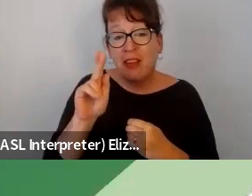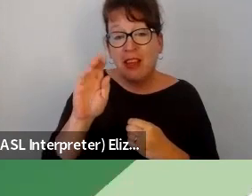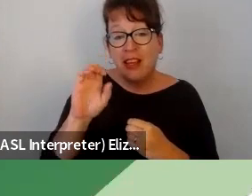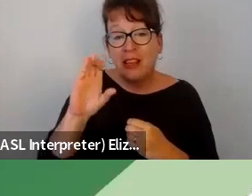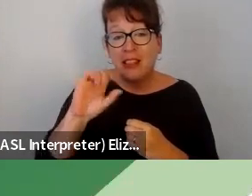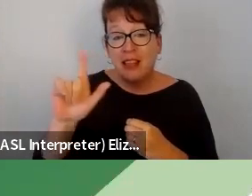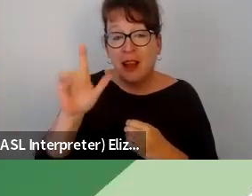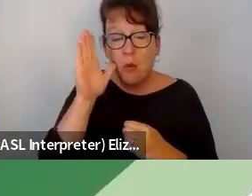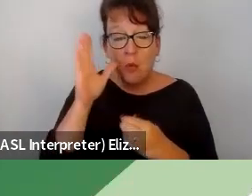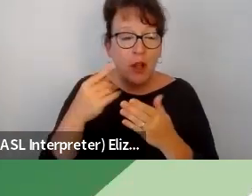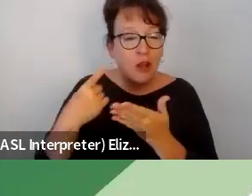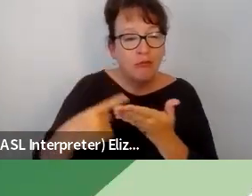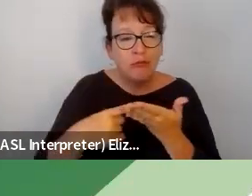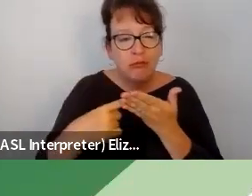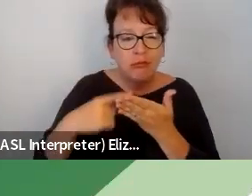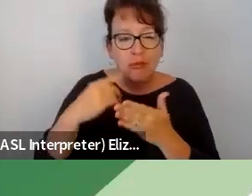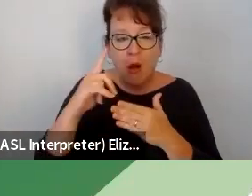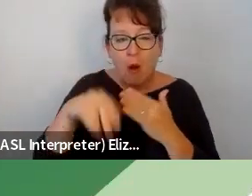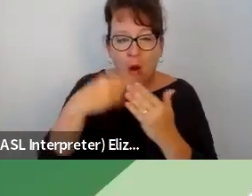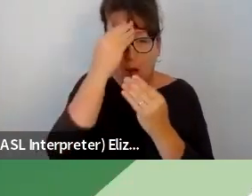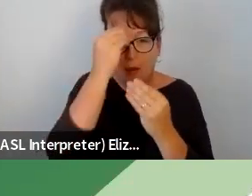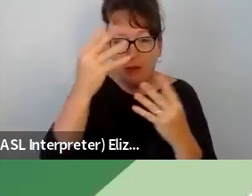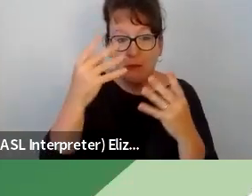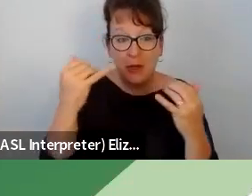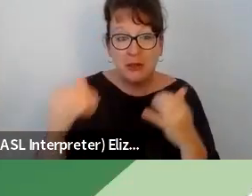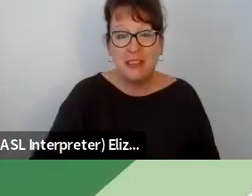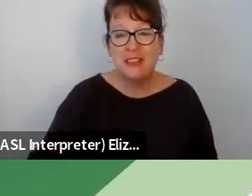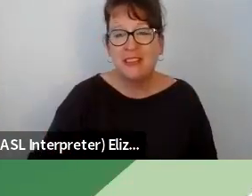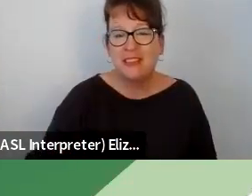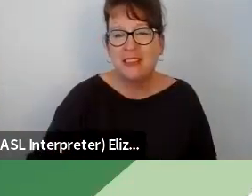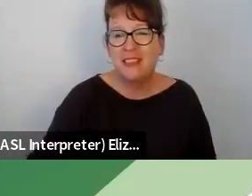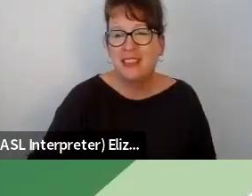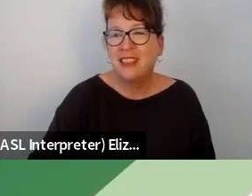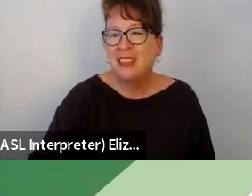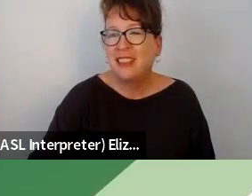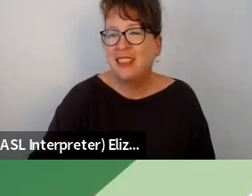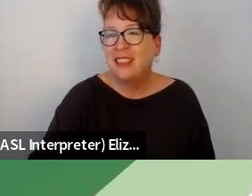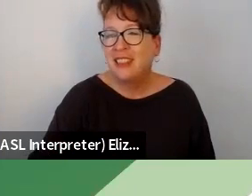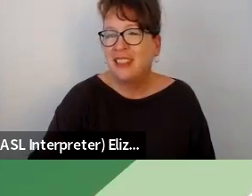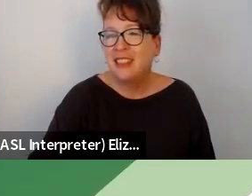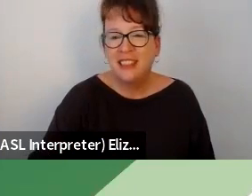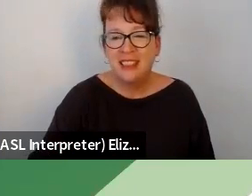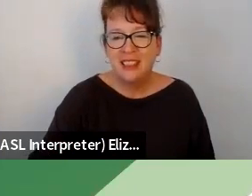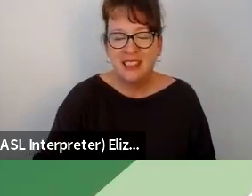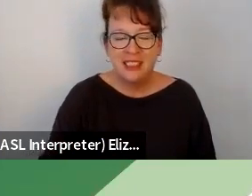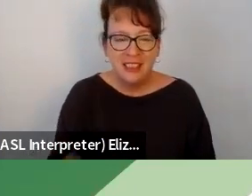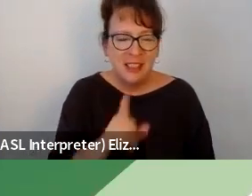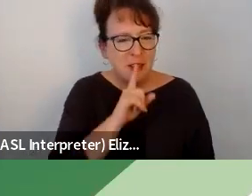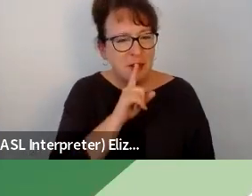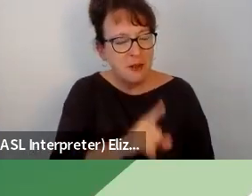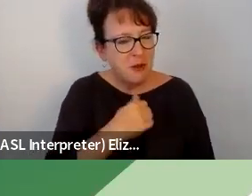some ongoing engagement opportunities. Next slide. So it's my pleasure to get this started